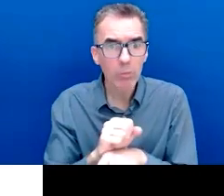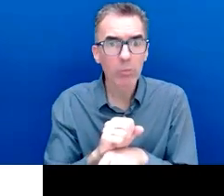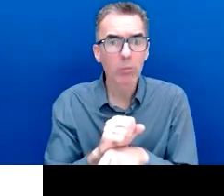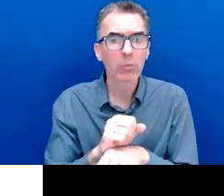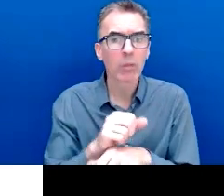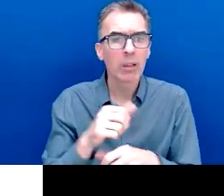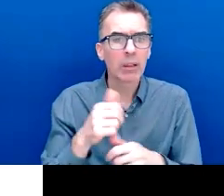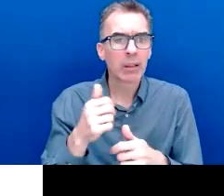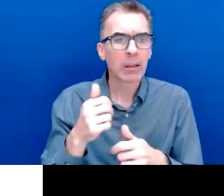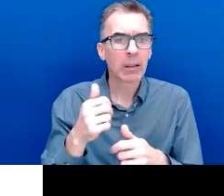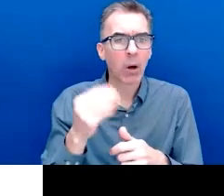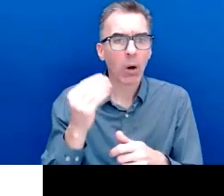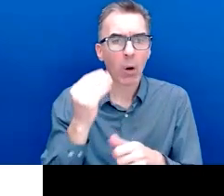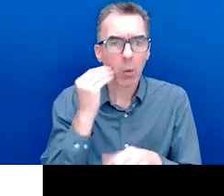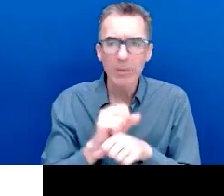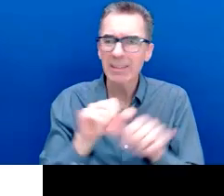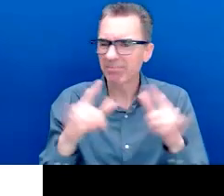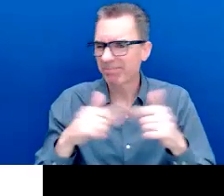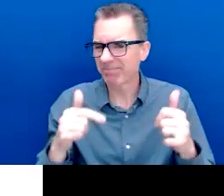Supplies are in a different domain.